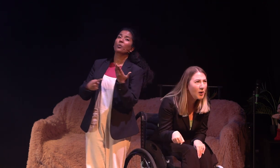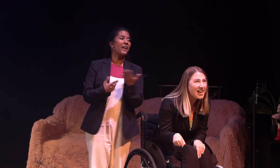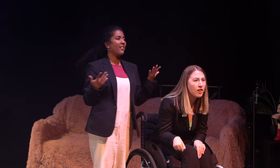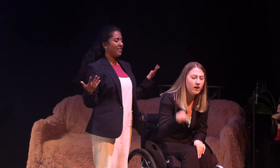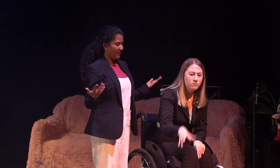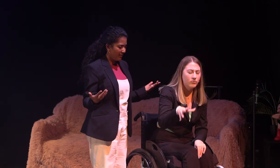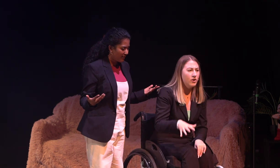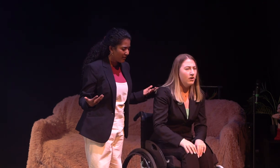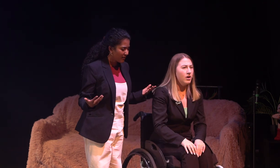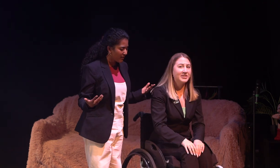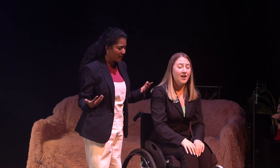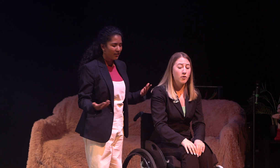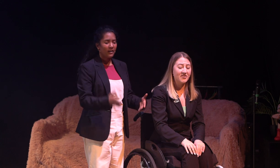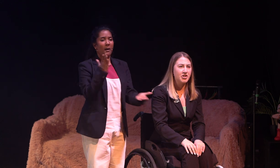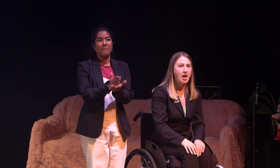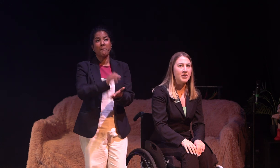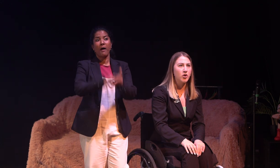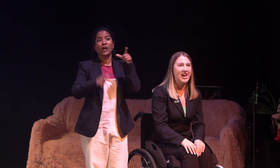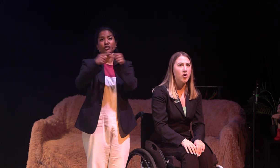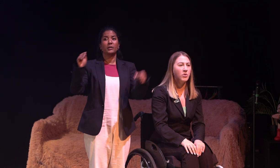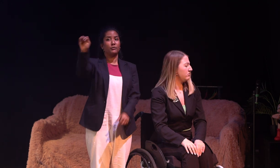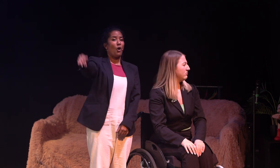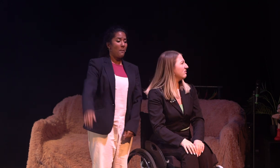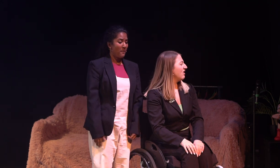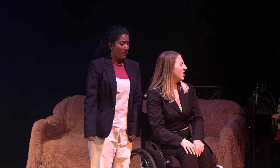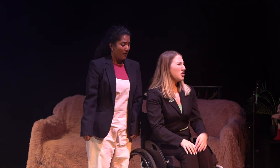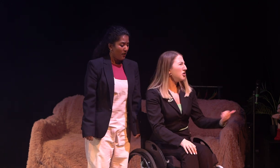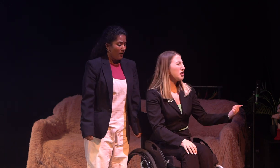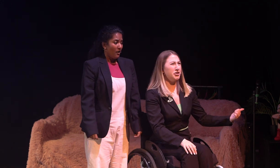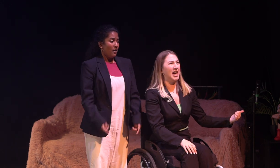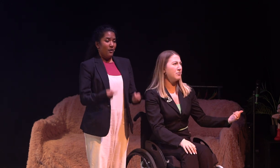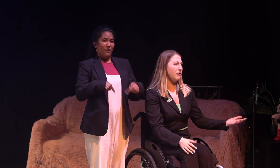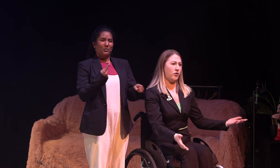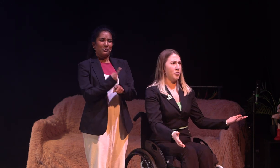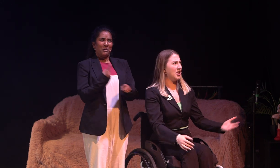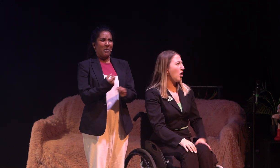I'm defo having a chippy on the way home. They all start chatting about Formula One